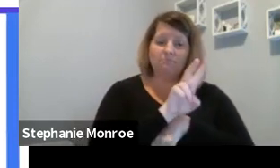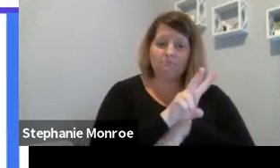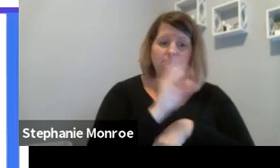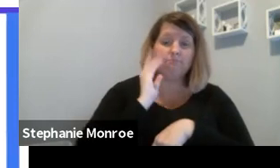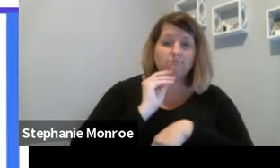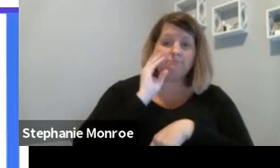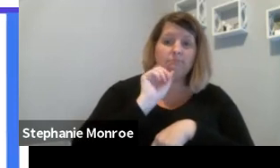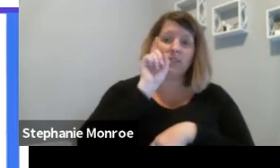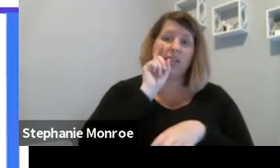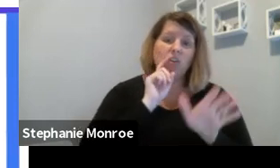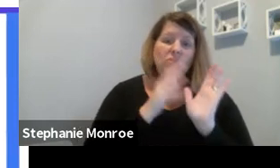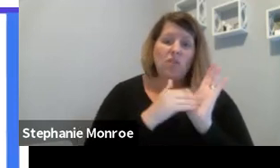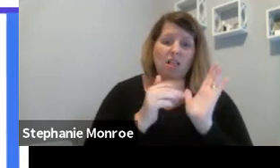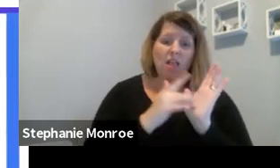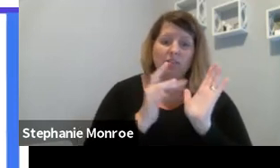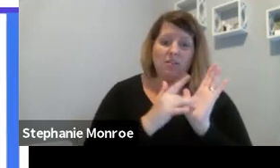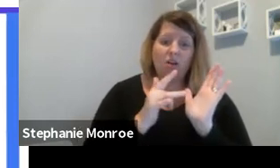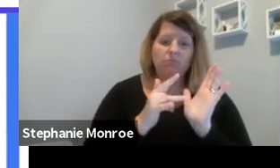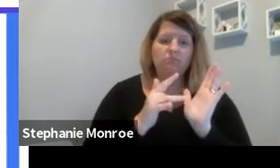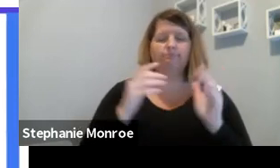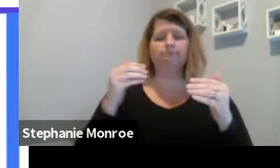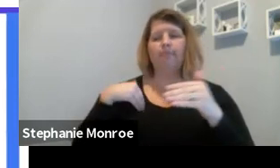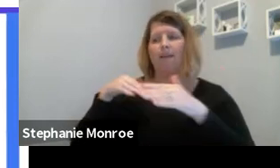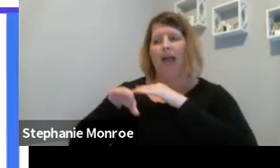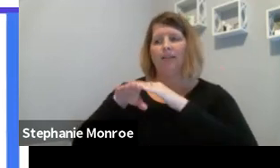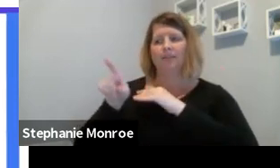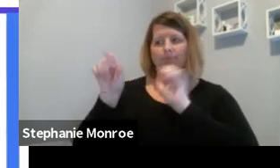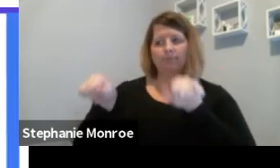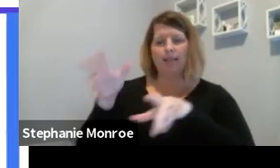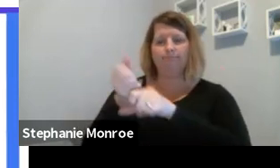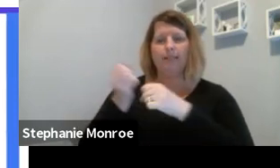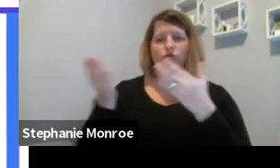who are affected by domestic violence and/or sexual assault